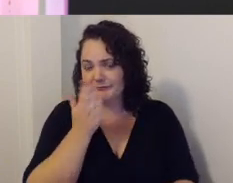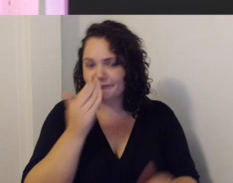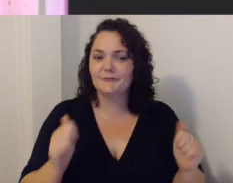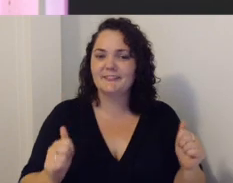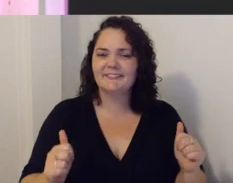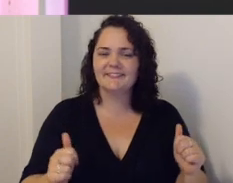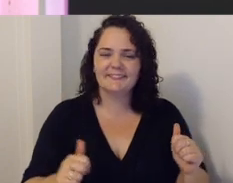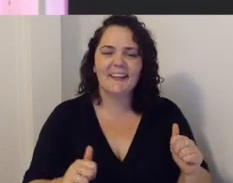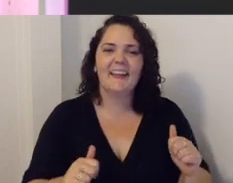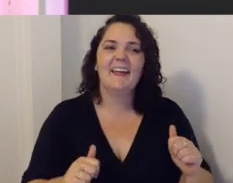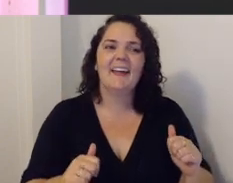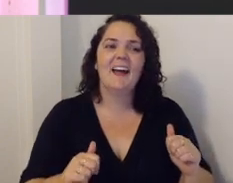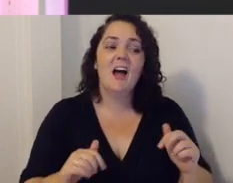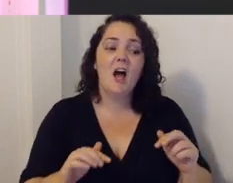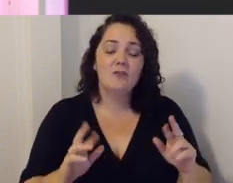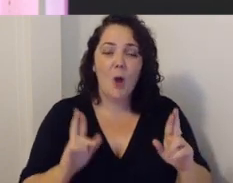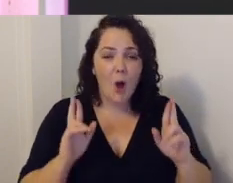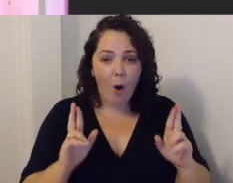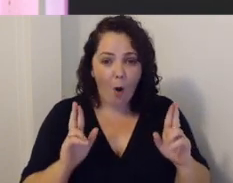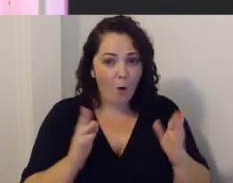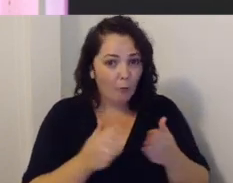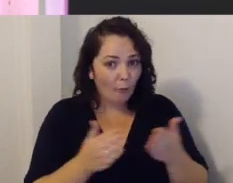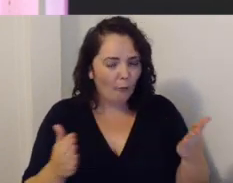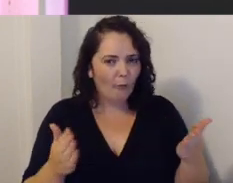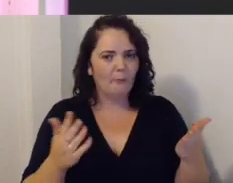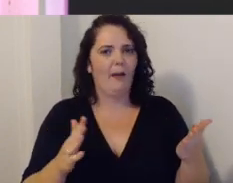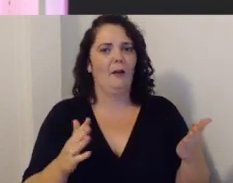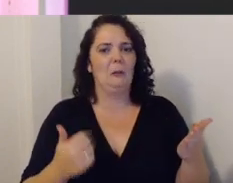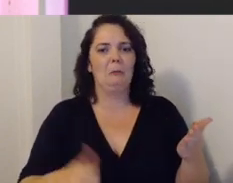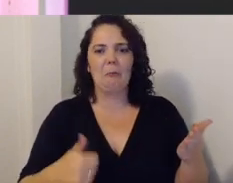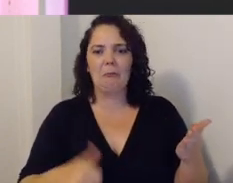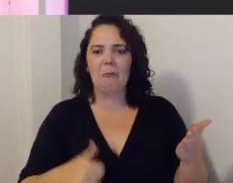last couple of minutes but I hope you've really enjoyed this process, I know it's a very different